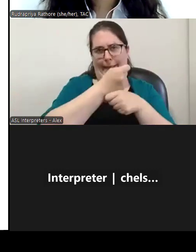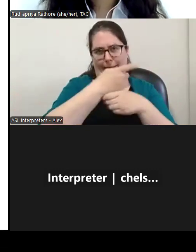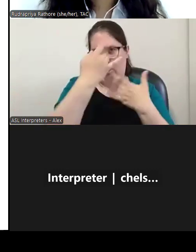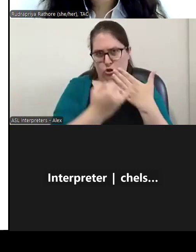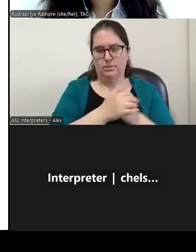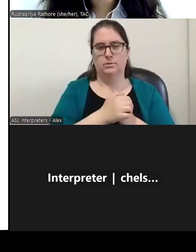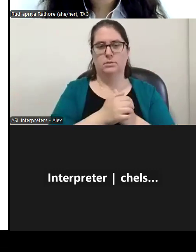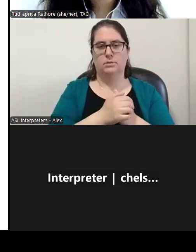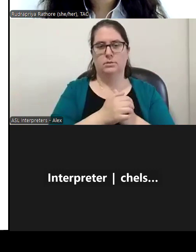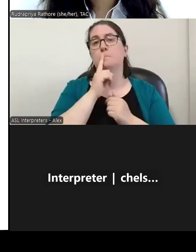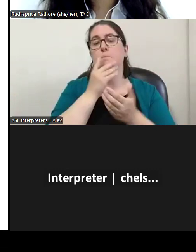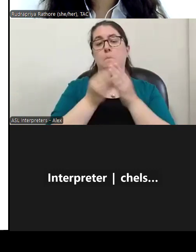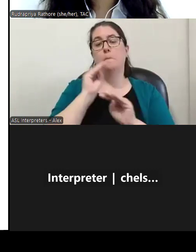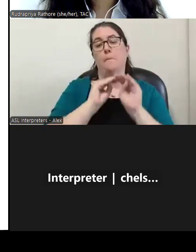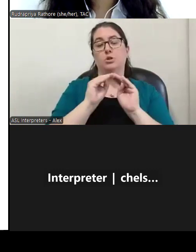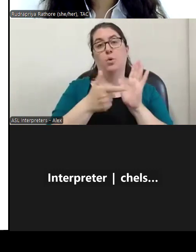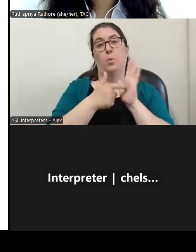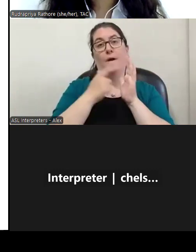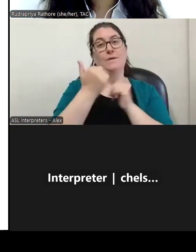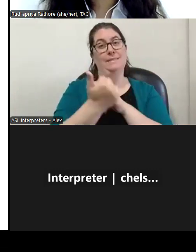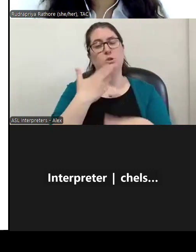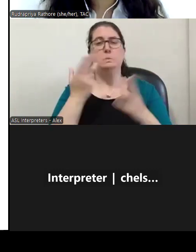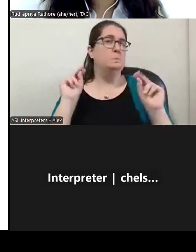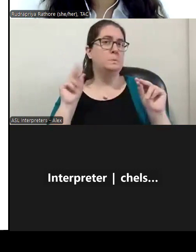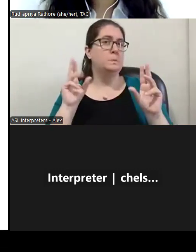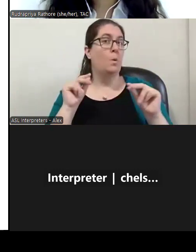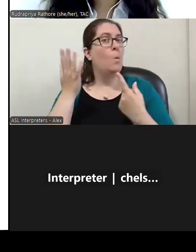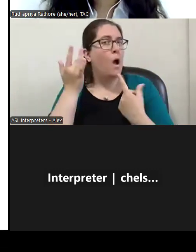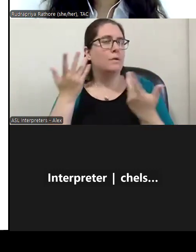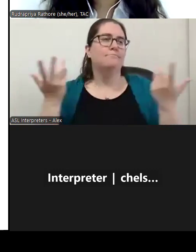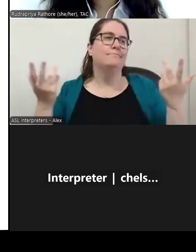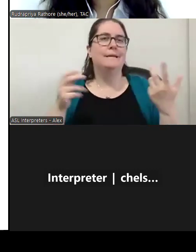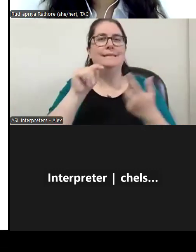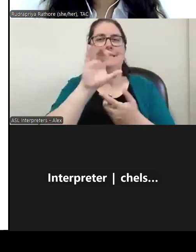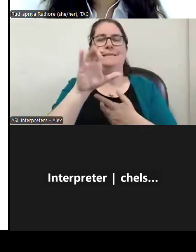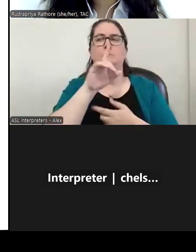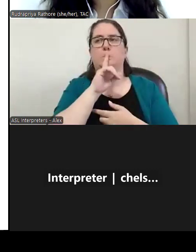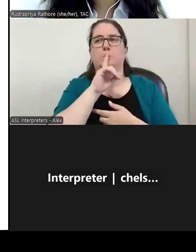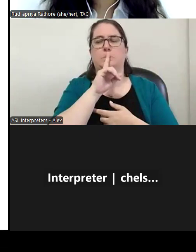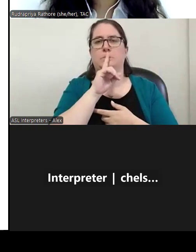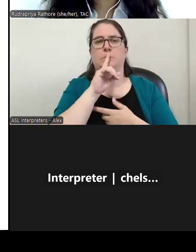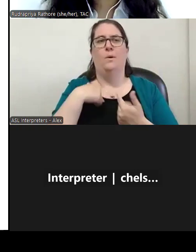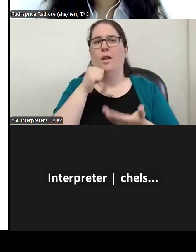there's no budget required for submission in the application because the TAC does not fund printing